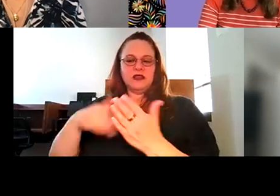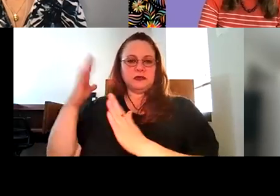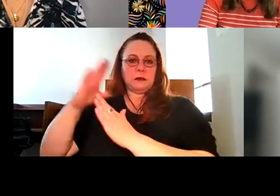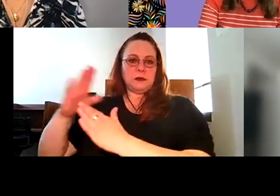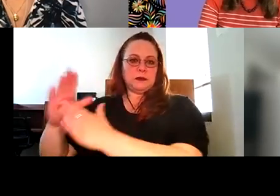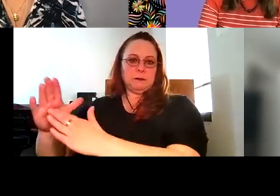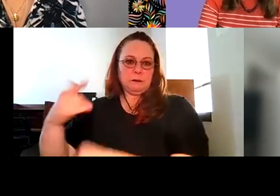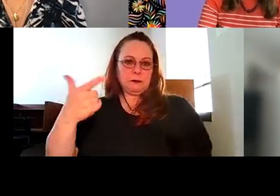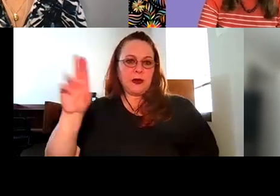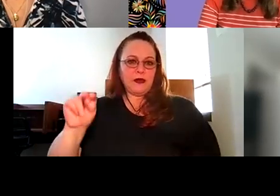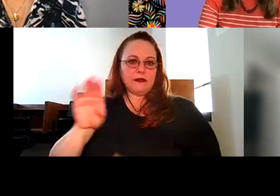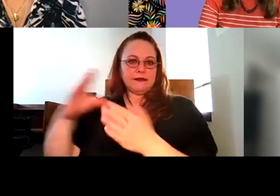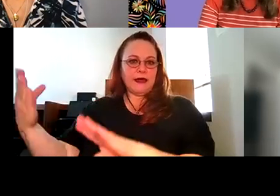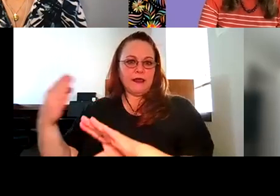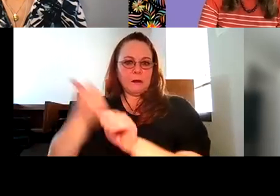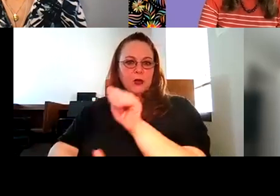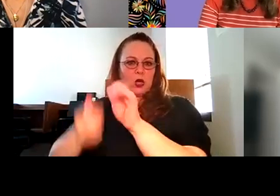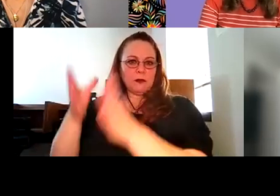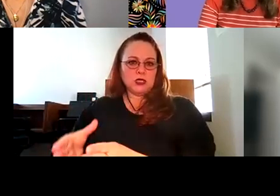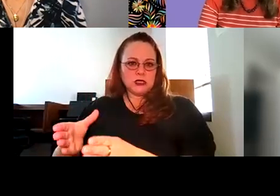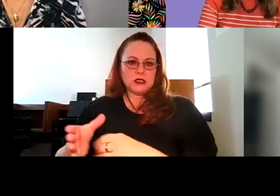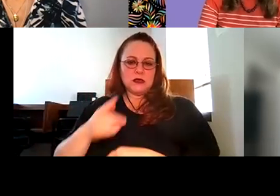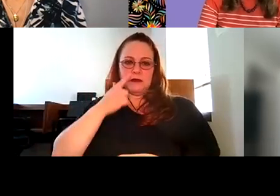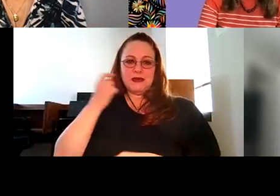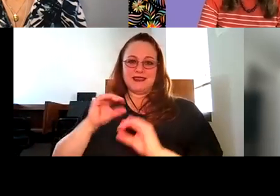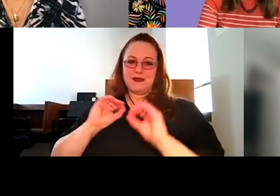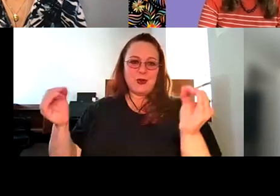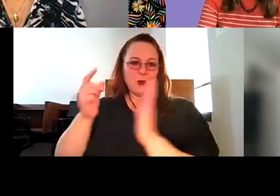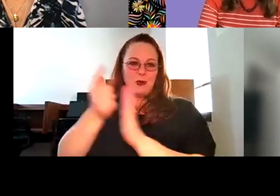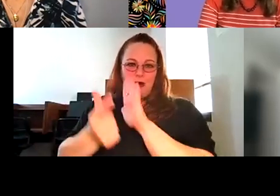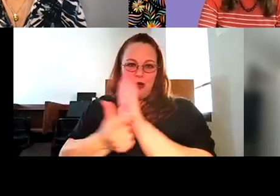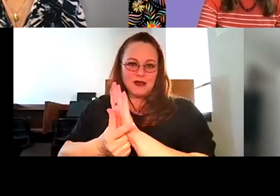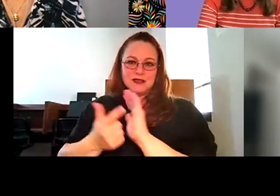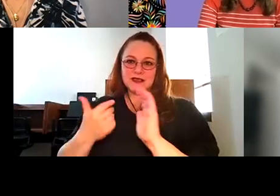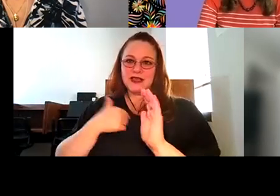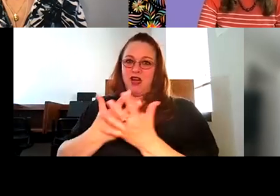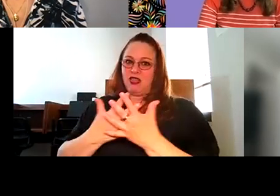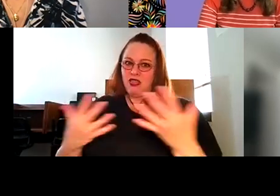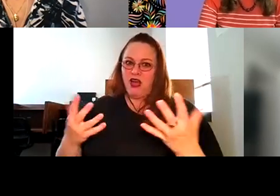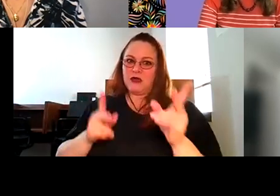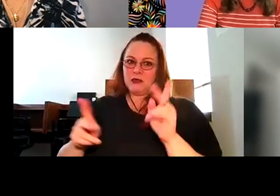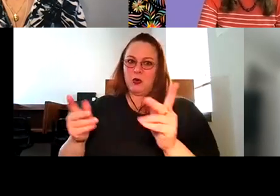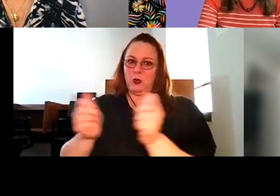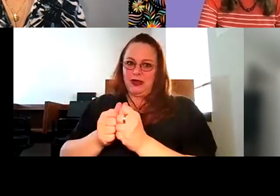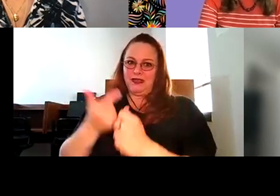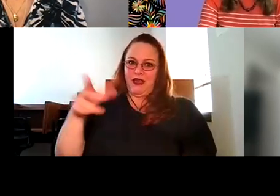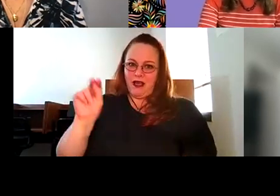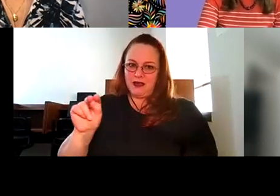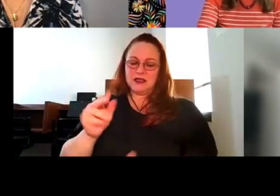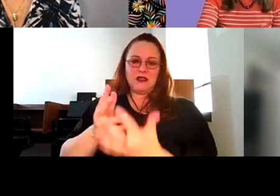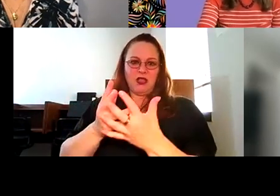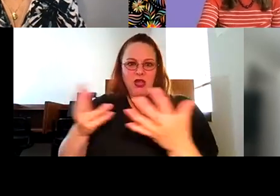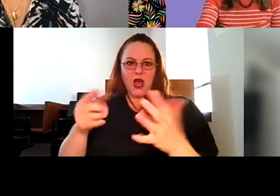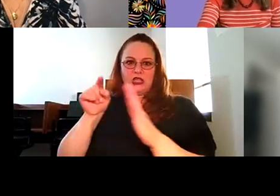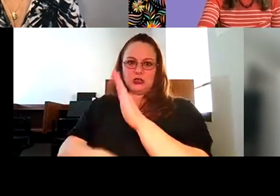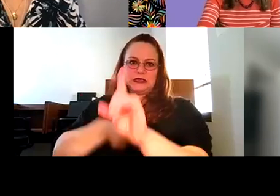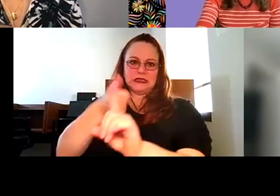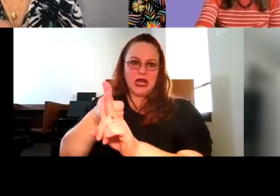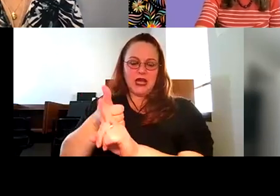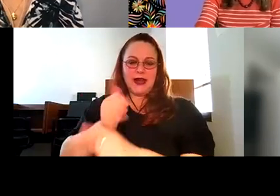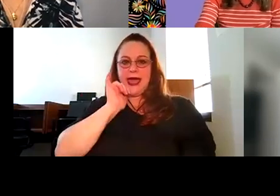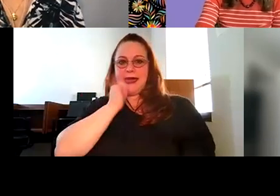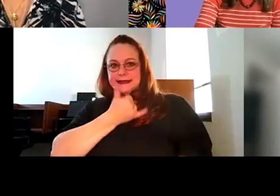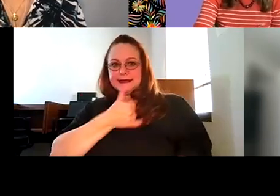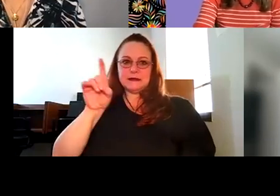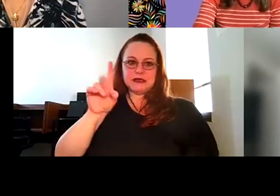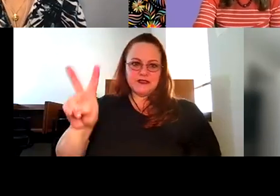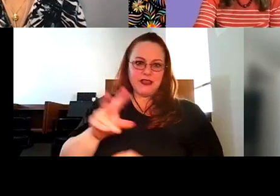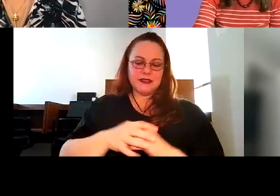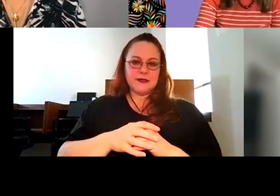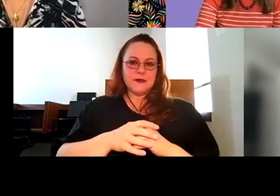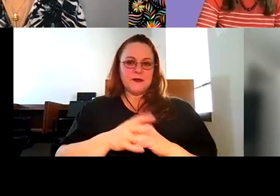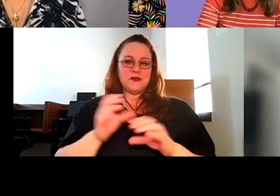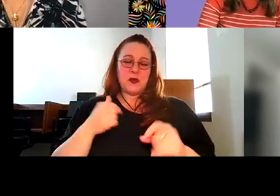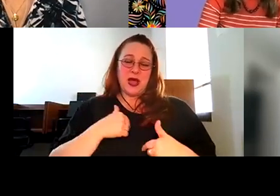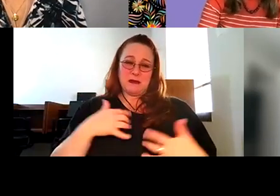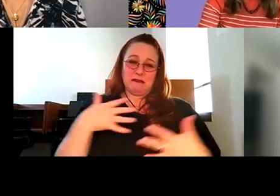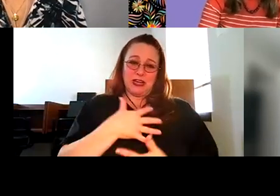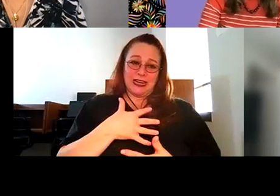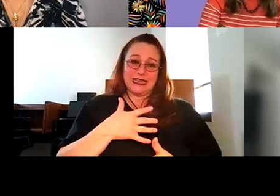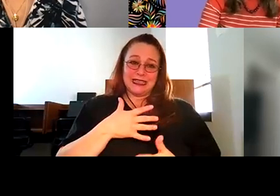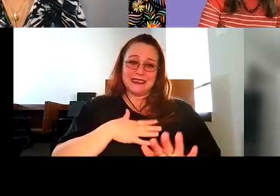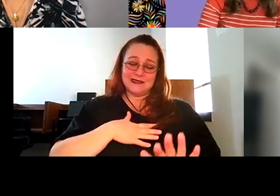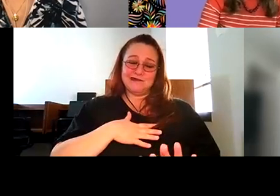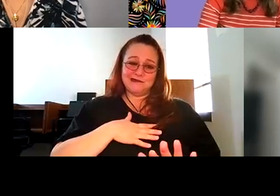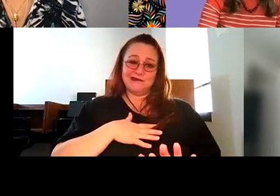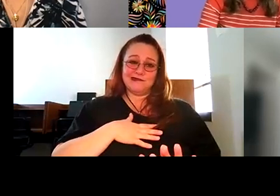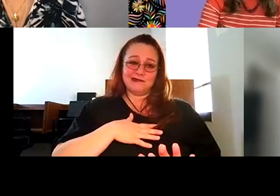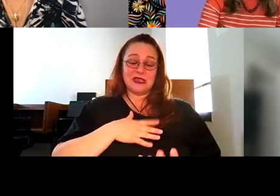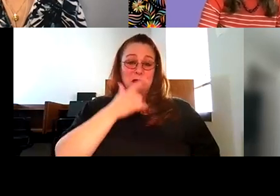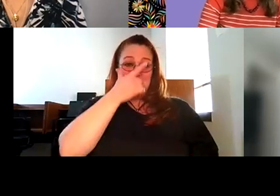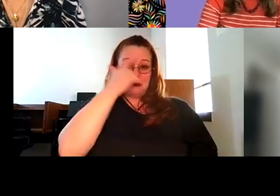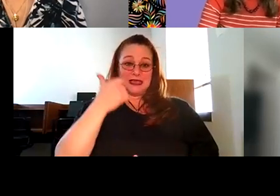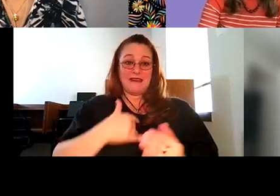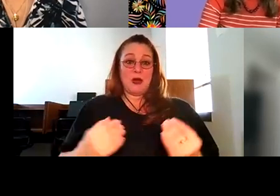Robyn Thomas: um per capita spectrum, because they have no laws. They have a lot of lot of gun ownership. So tons of suicide and accidents and domestic violence. Um! And so I I fear you might see, because there's more guns and private hands Now,